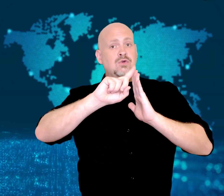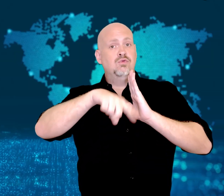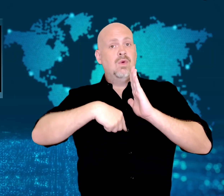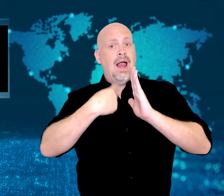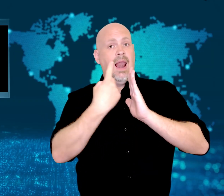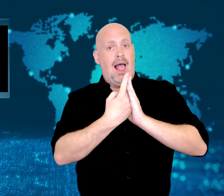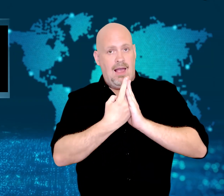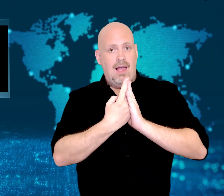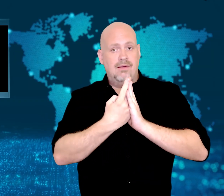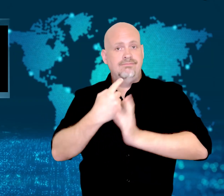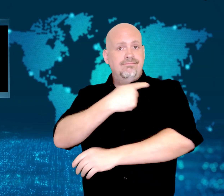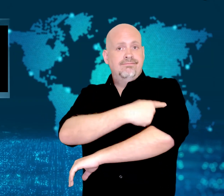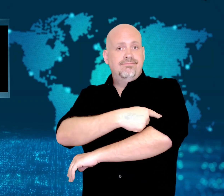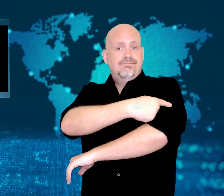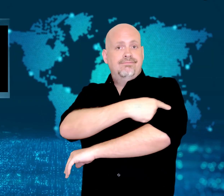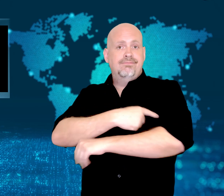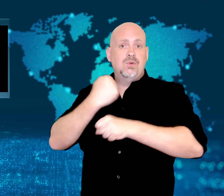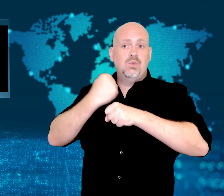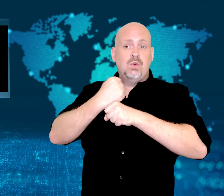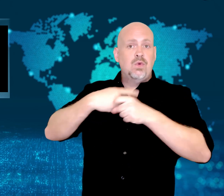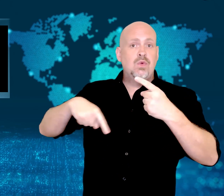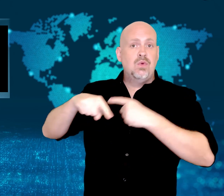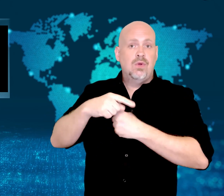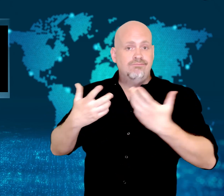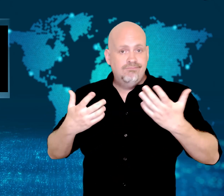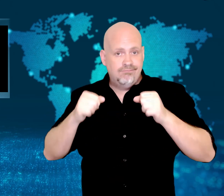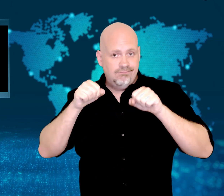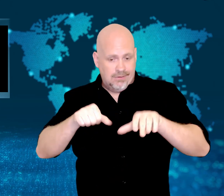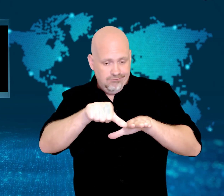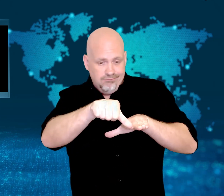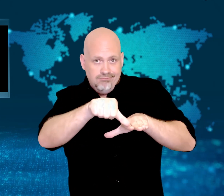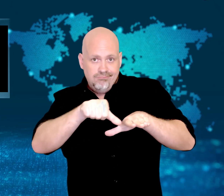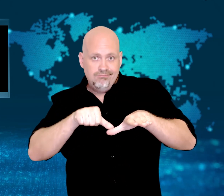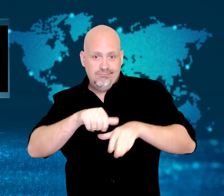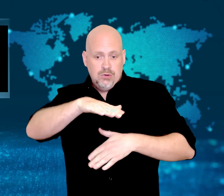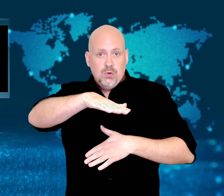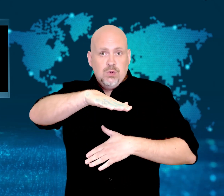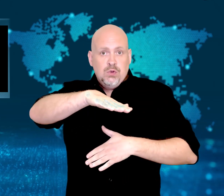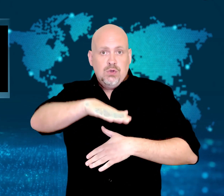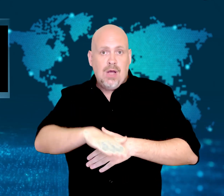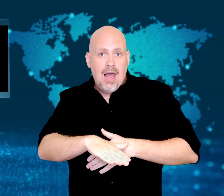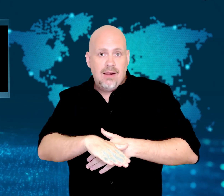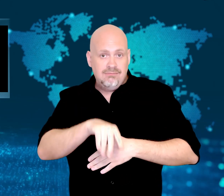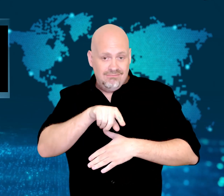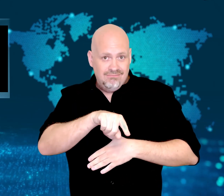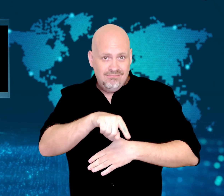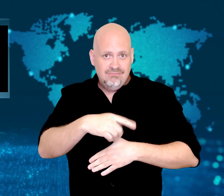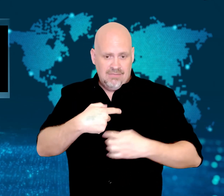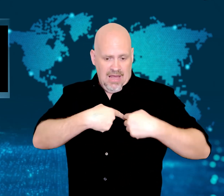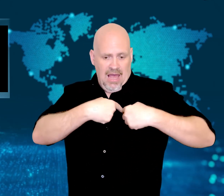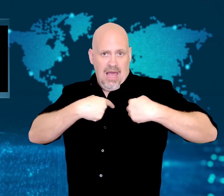[GAVIN]: In Sri Lanka, doctors performed heart surgery on a child